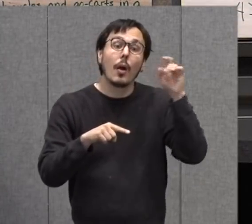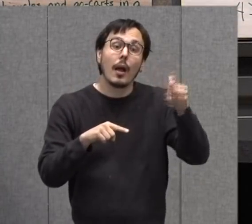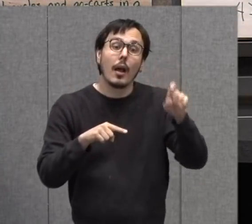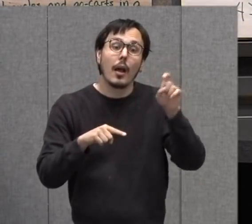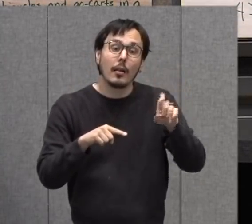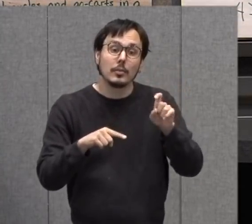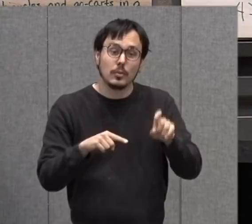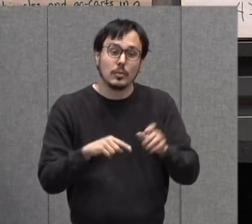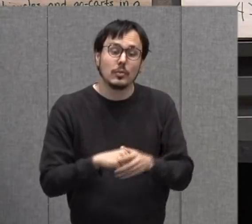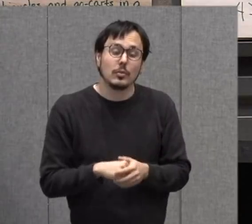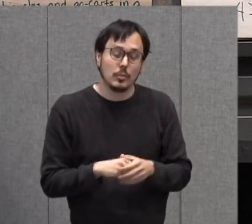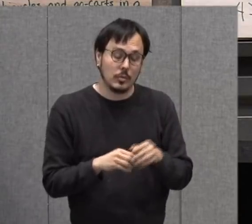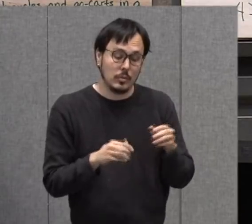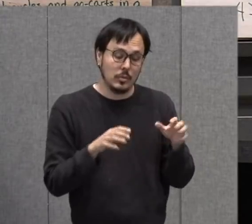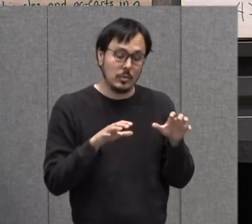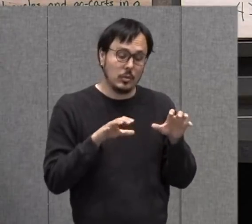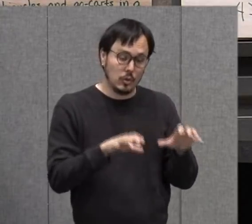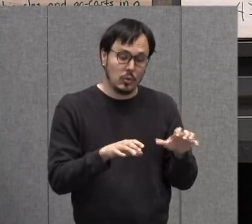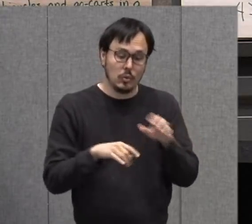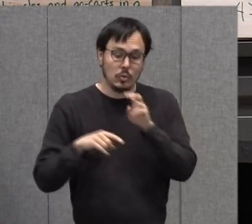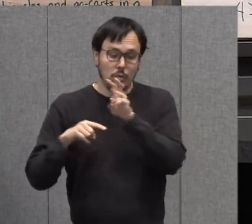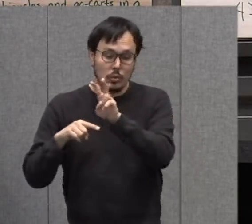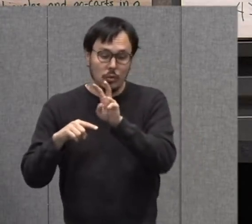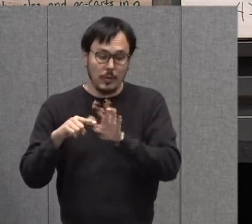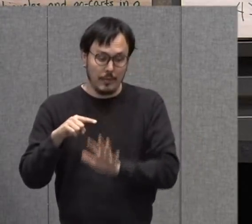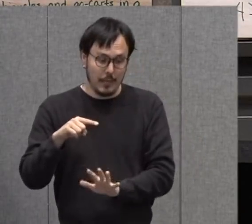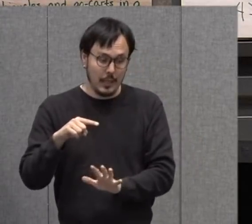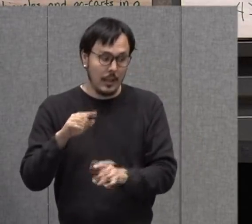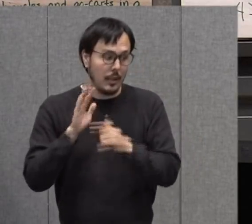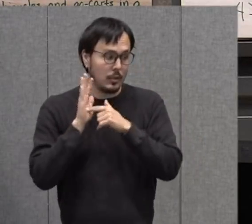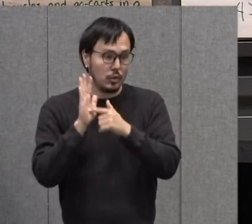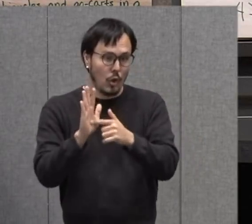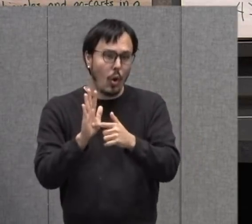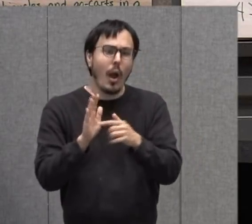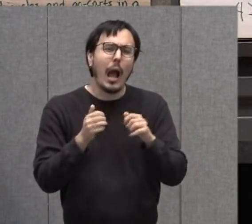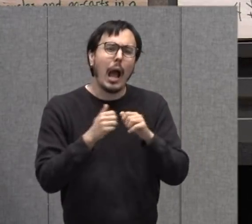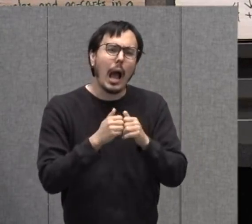we know we have to do two fifths and then what are we being asked to do?